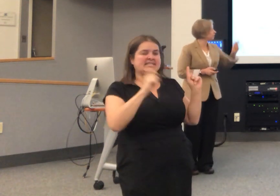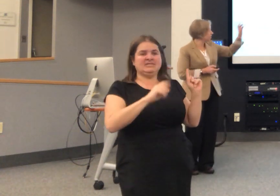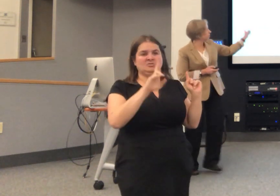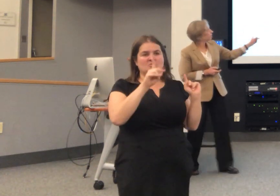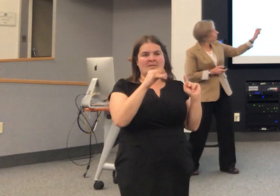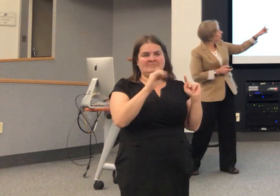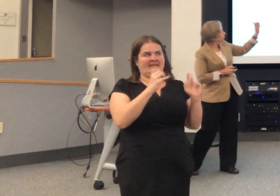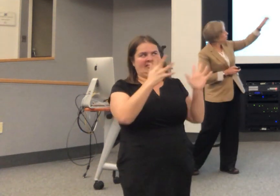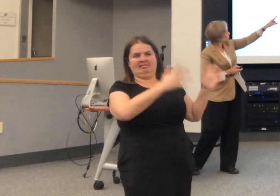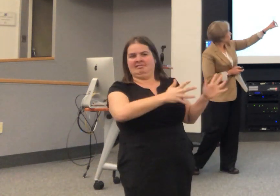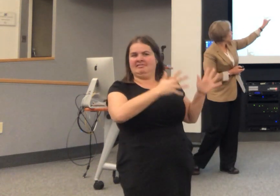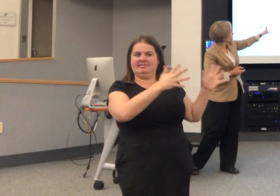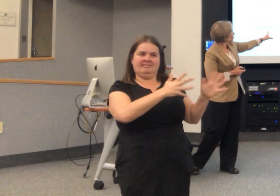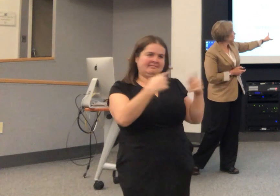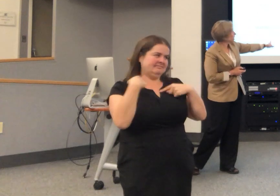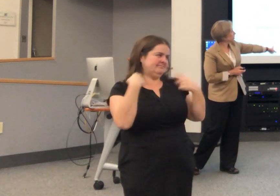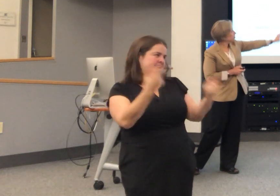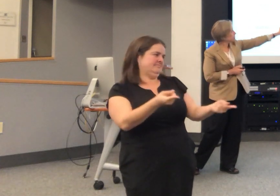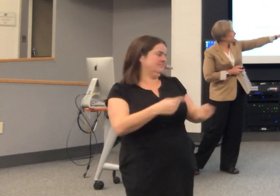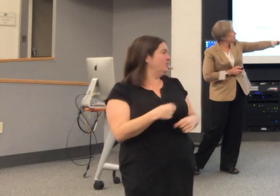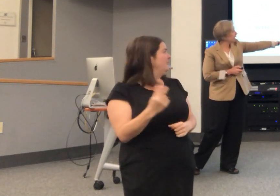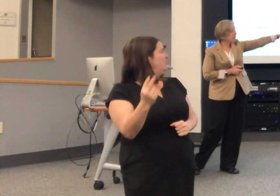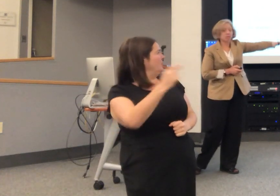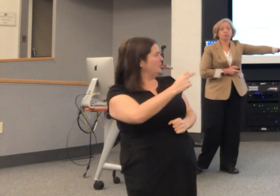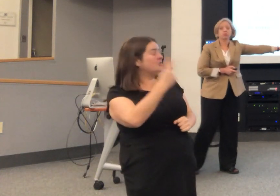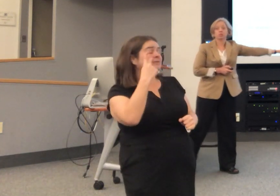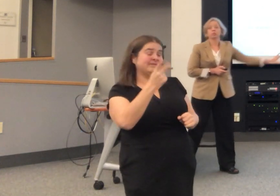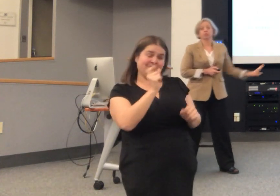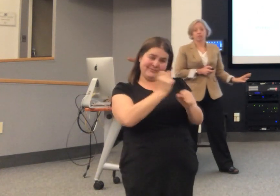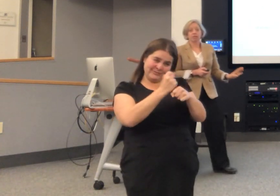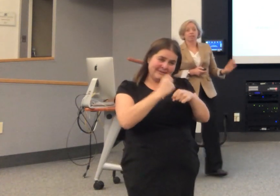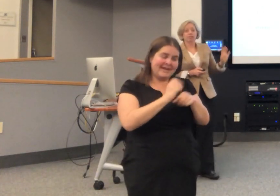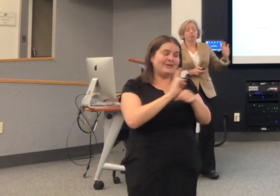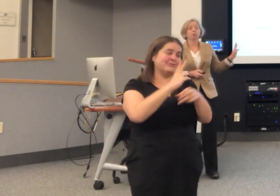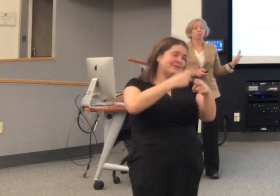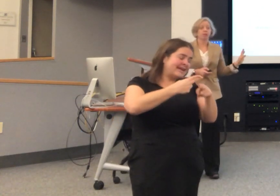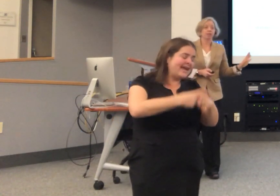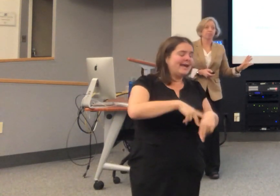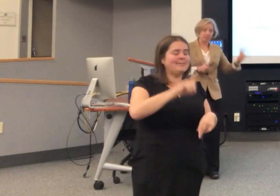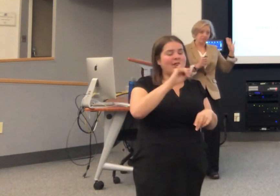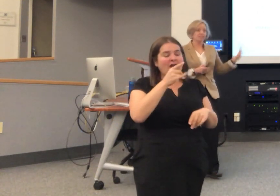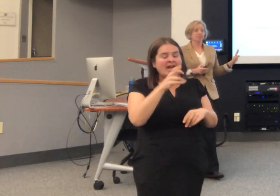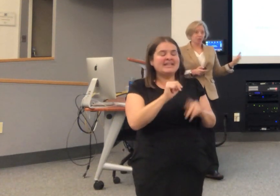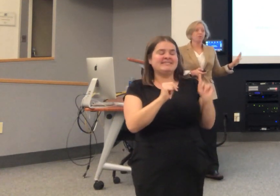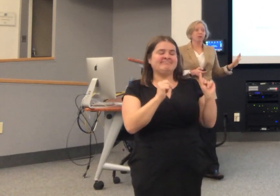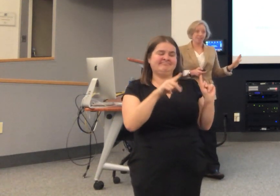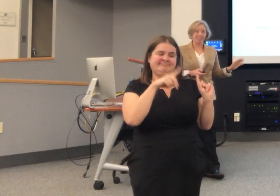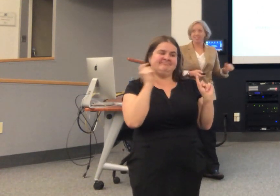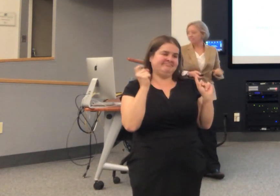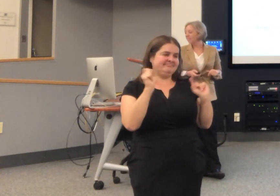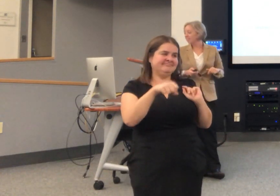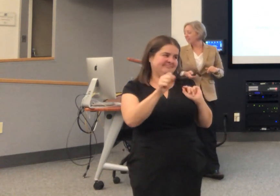But you'll go through the portal, you'll create a username, and that's what your screen will look like. And it won't be great, but you're on the right page.